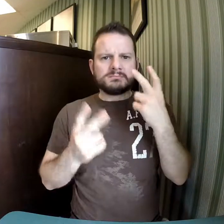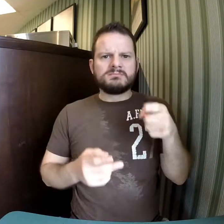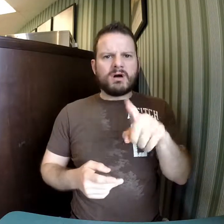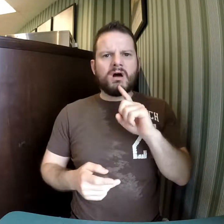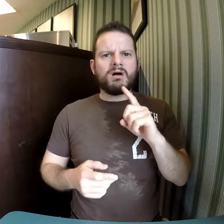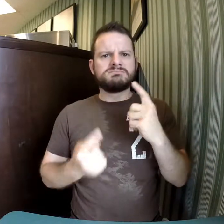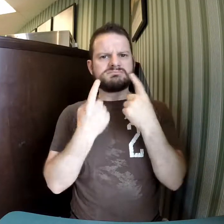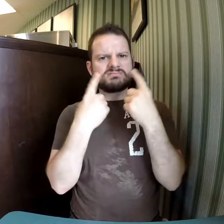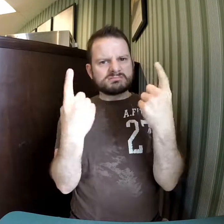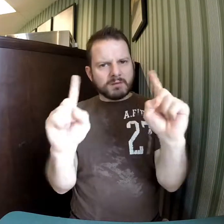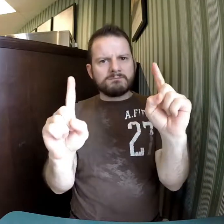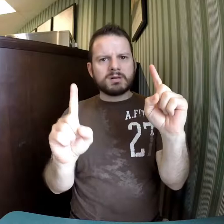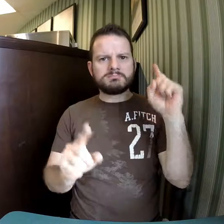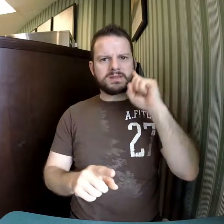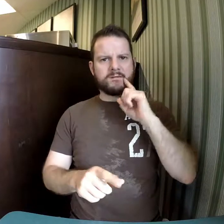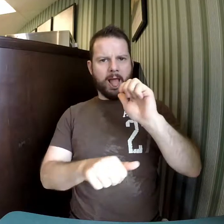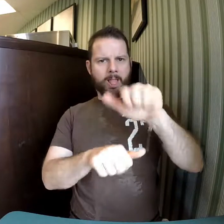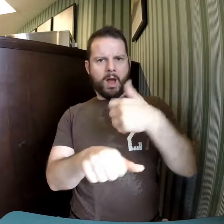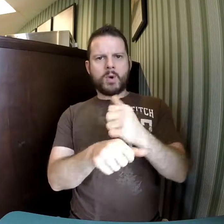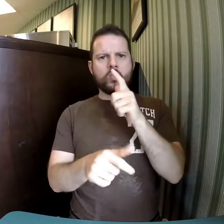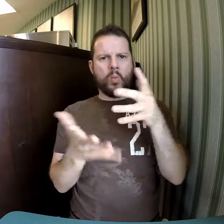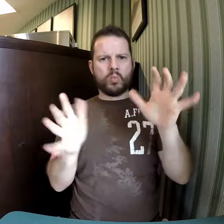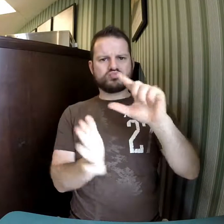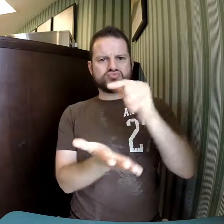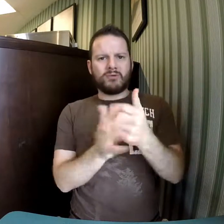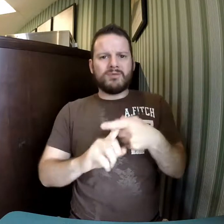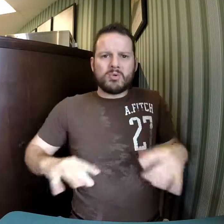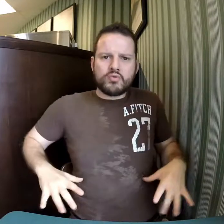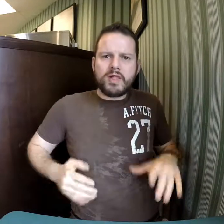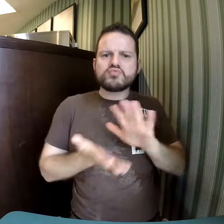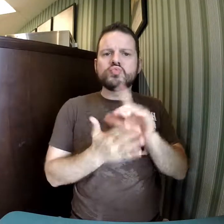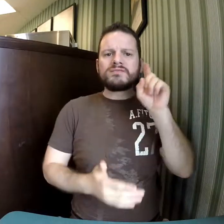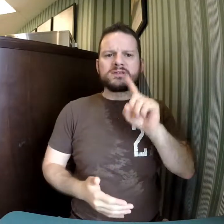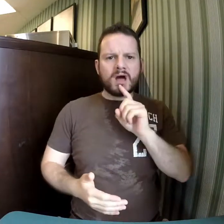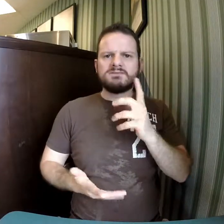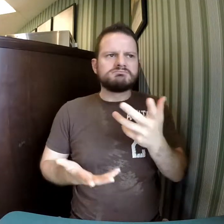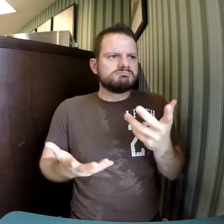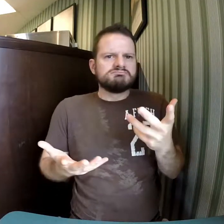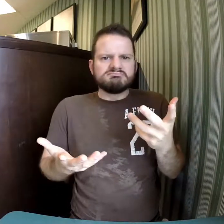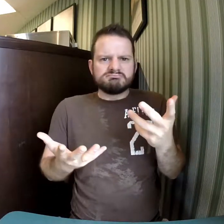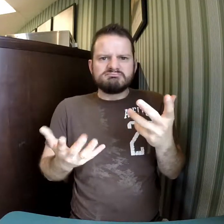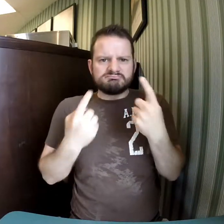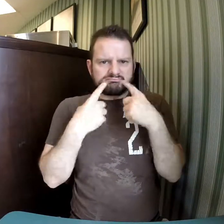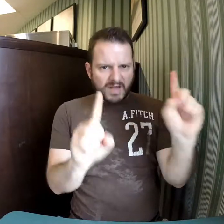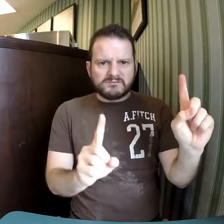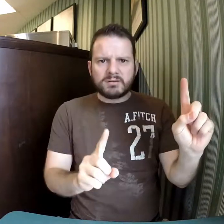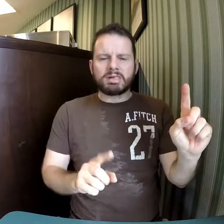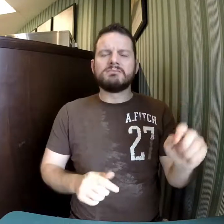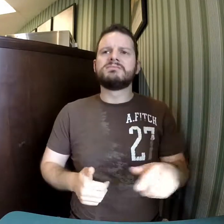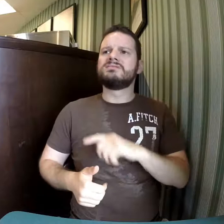successful deaf alumni who graduated from Newfoundland School for the Deaf. They're successful!